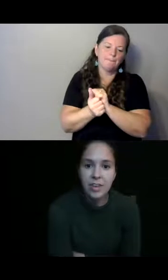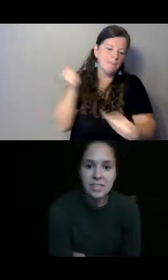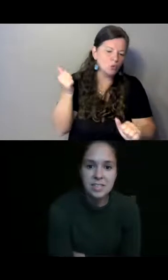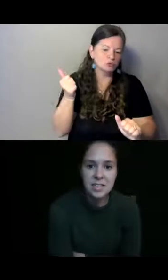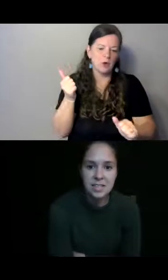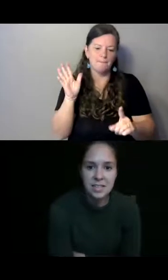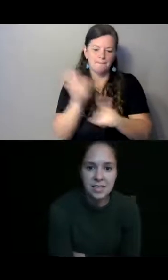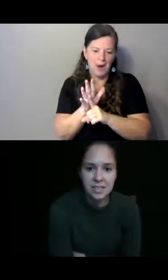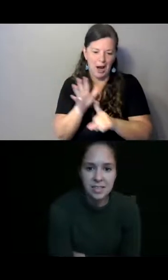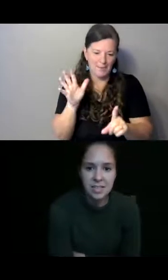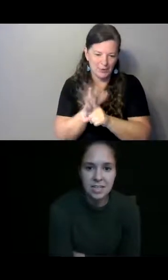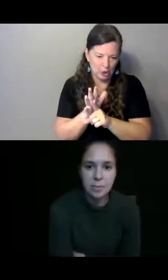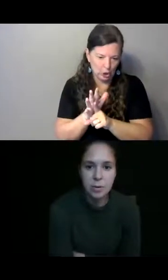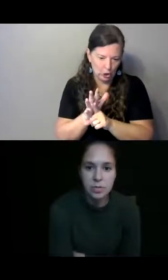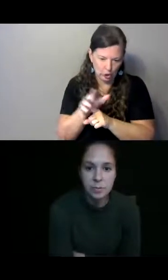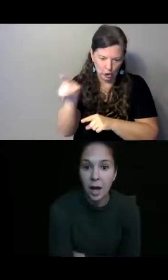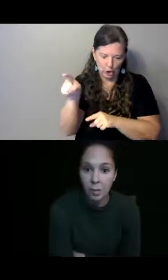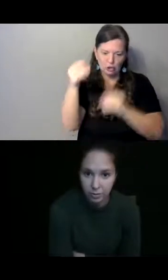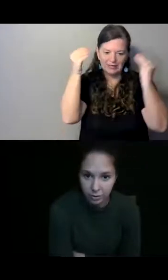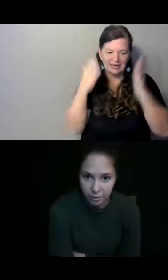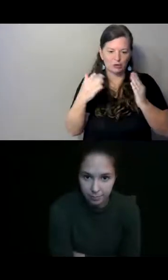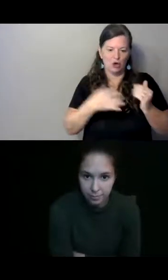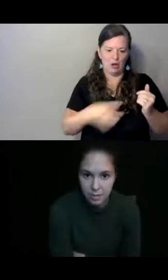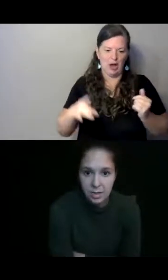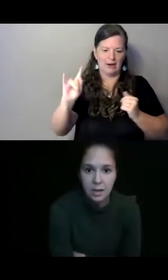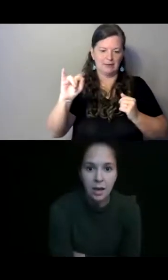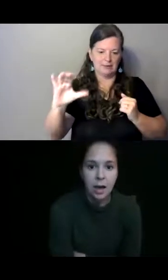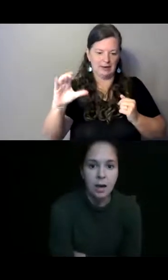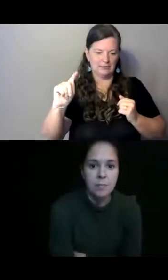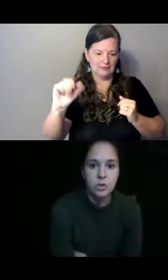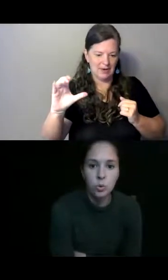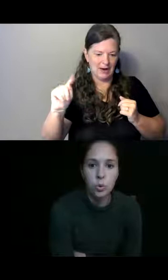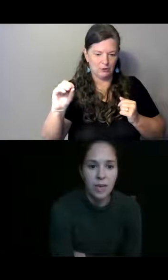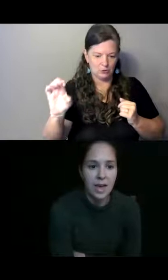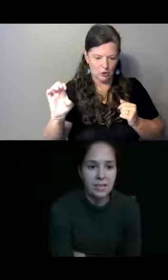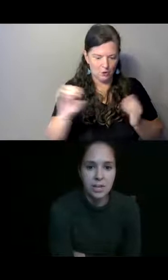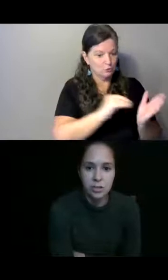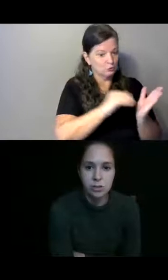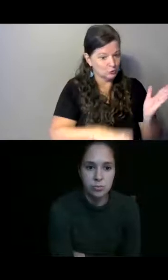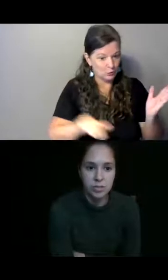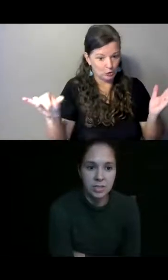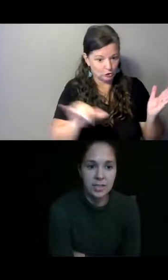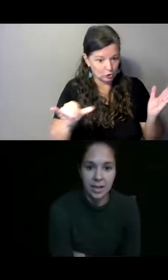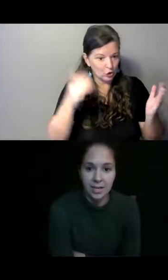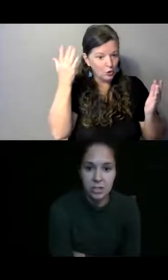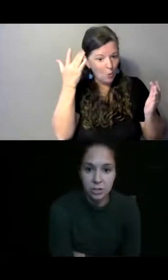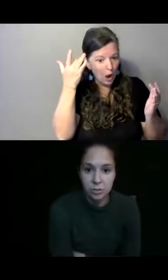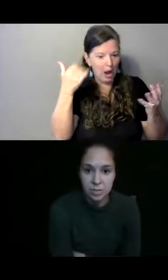This is the most popular tool that teachers really like to use.